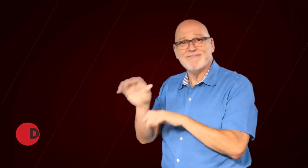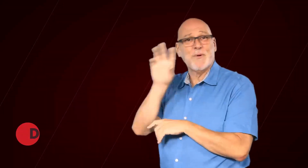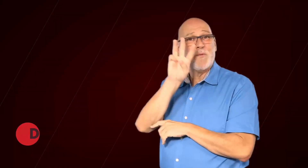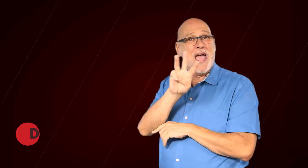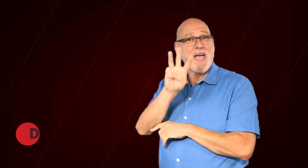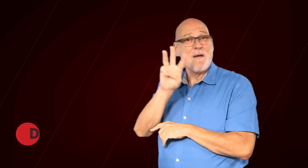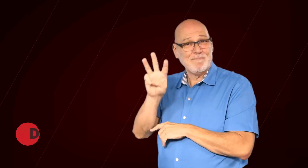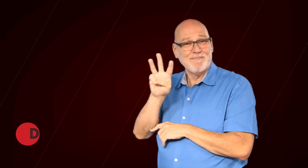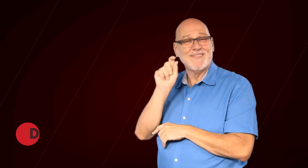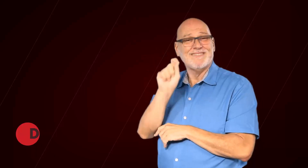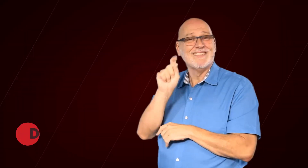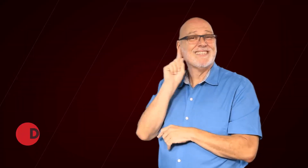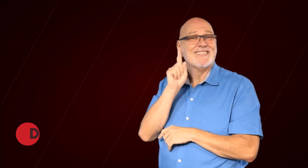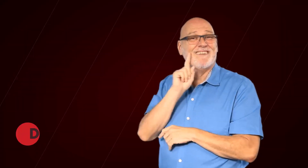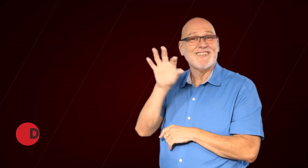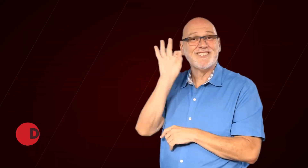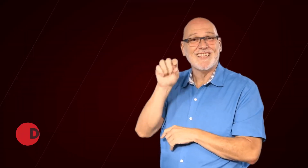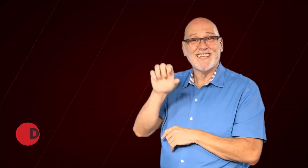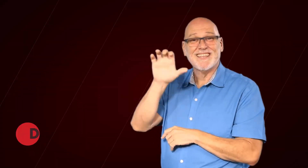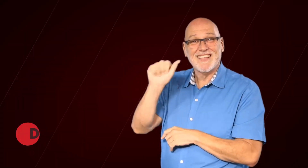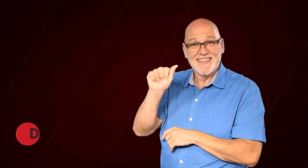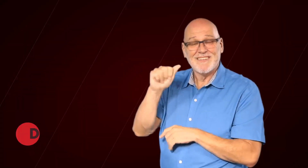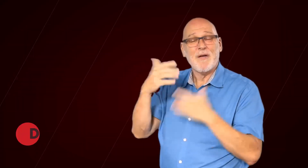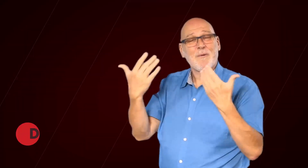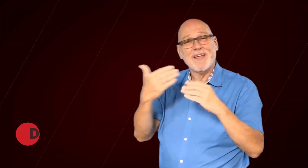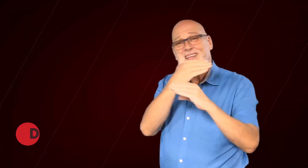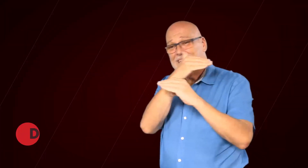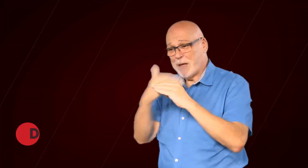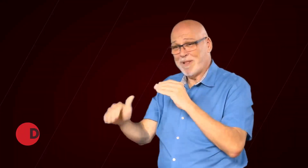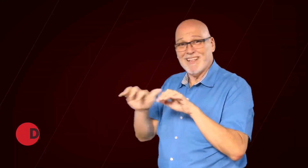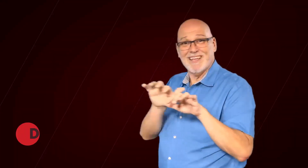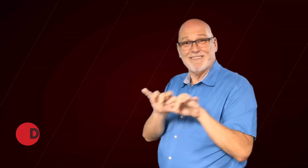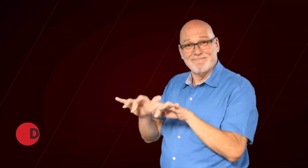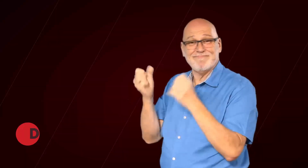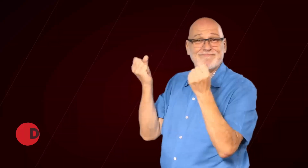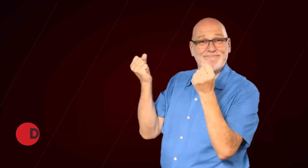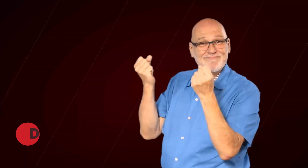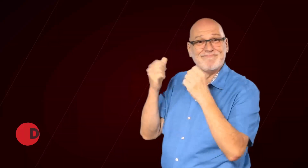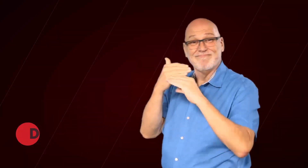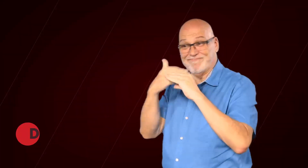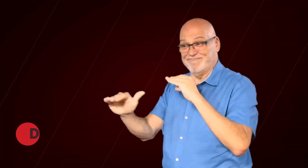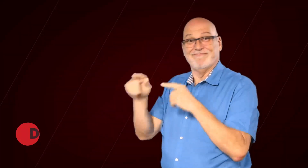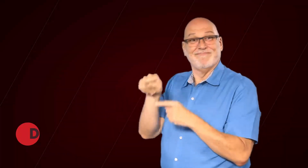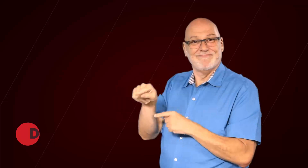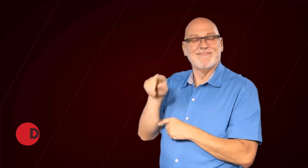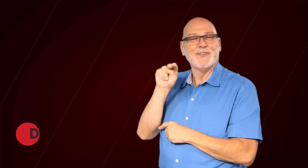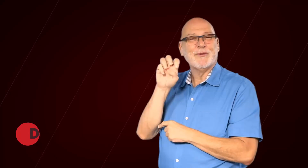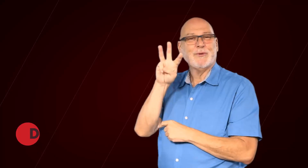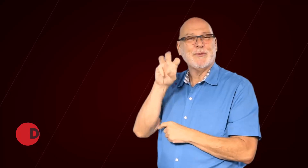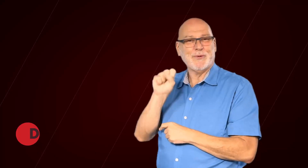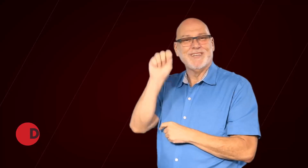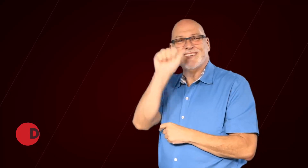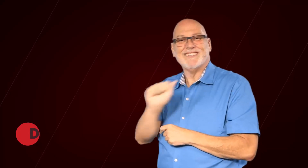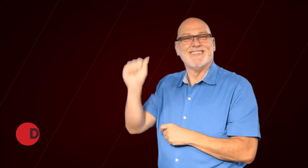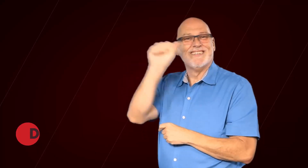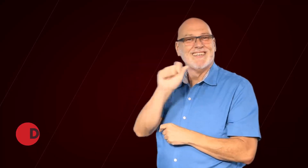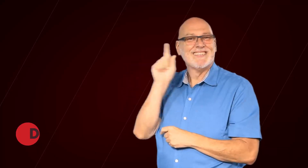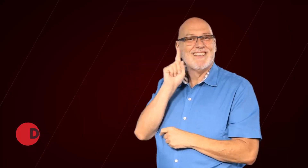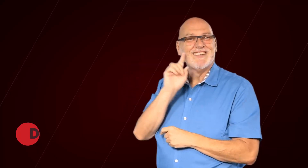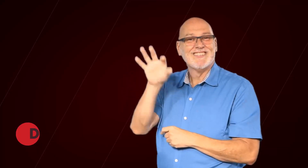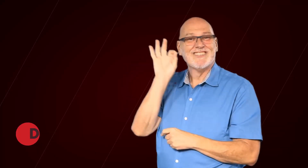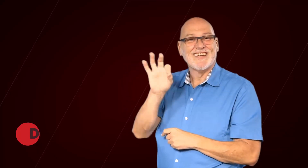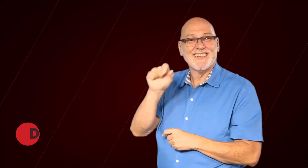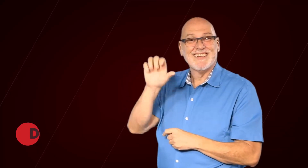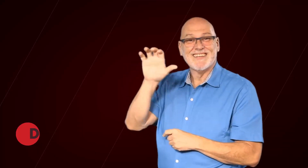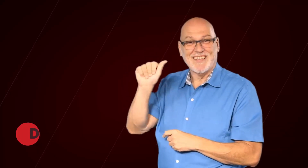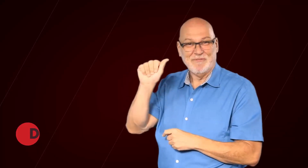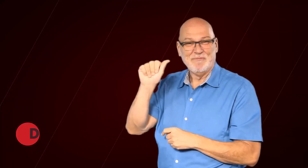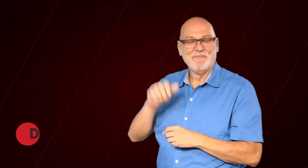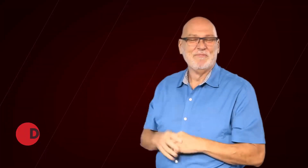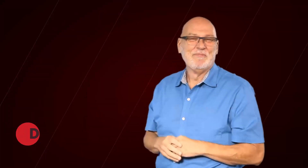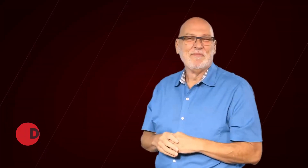www.DeafDots.ca or email to news@deafdots.ca.